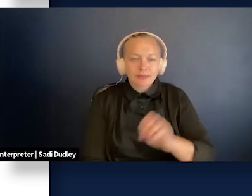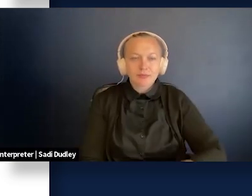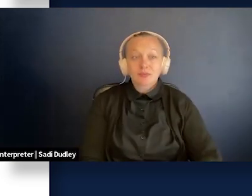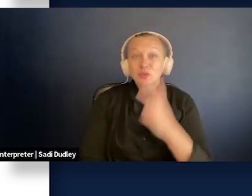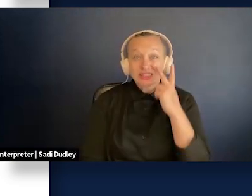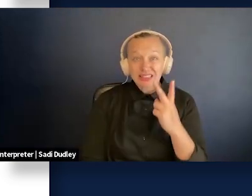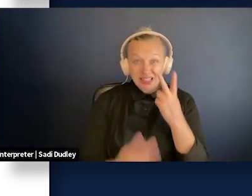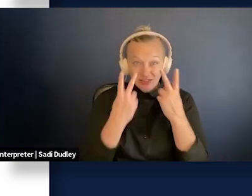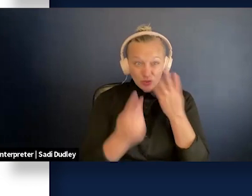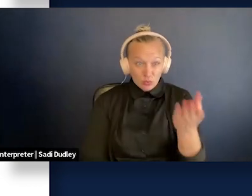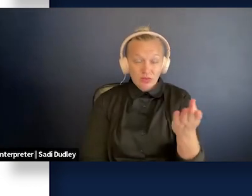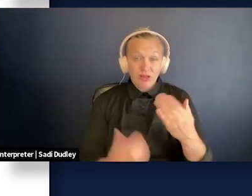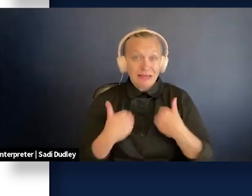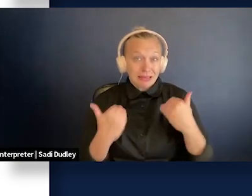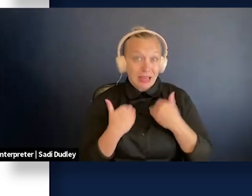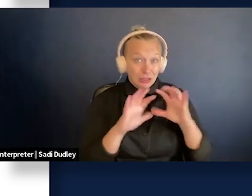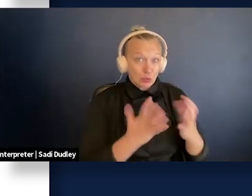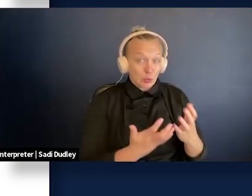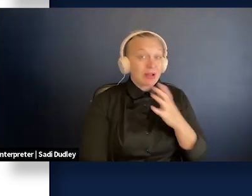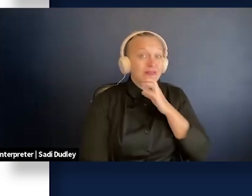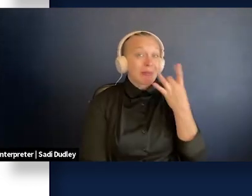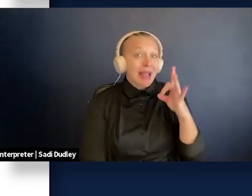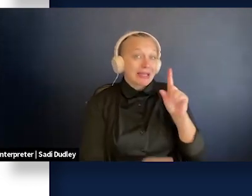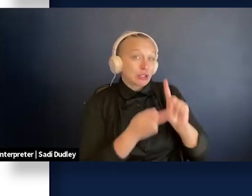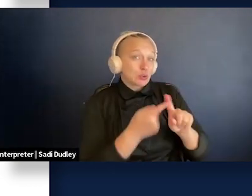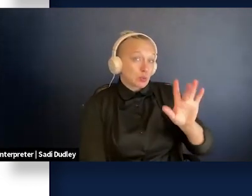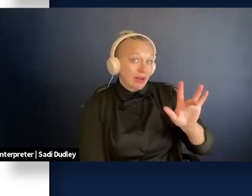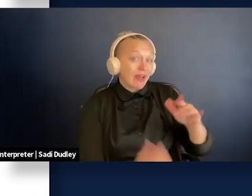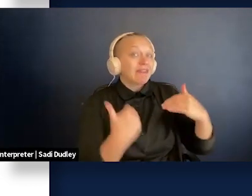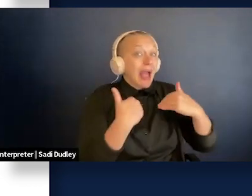The youngest age group, 18 to 25-year-old men and women with CP.